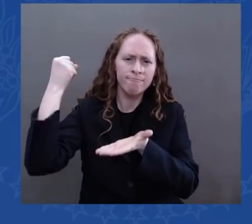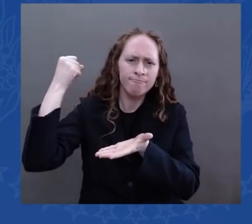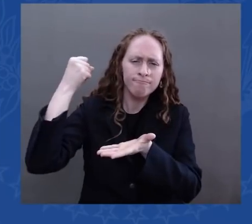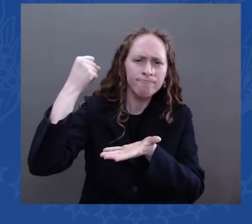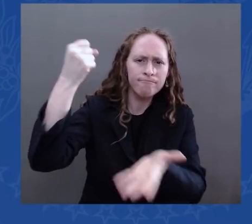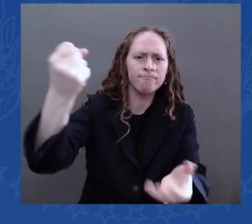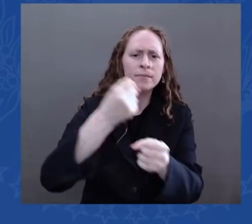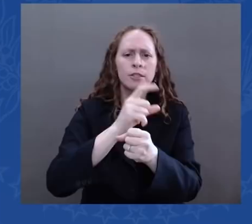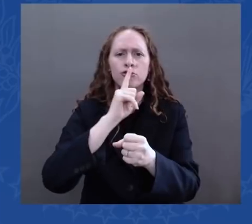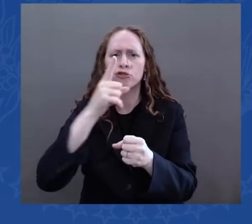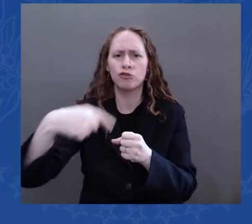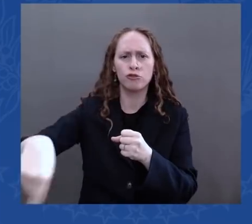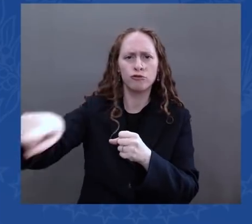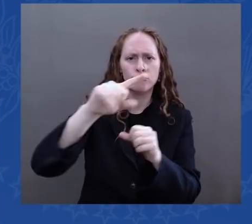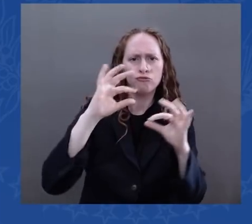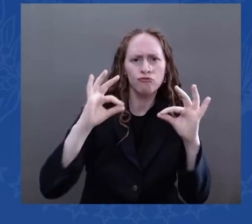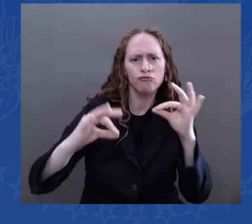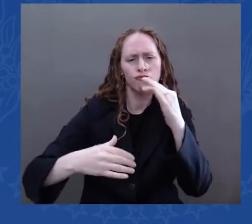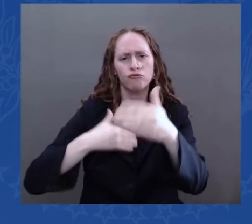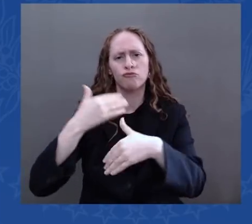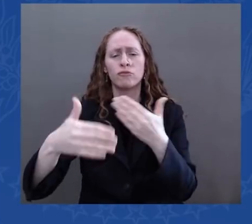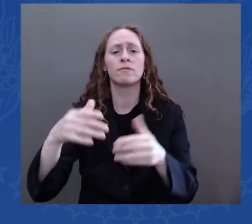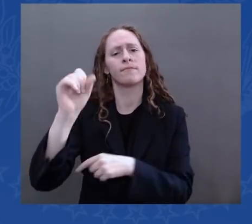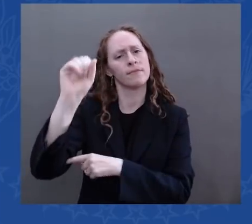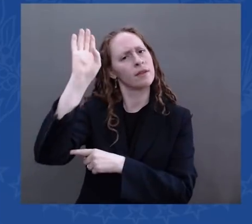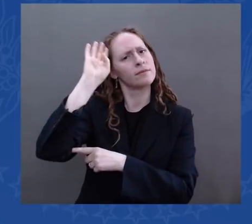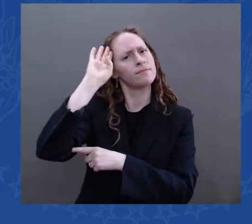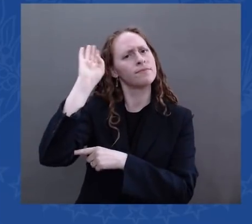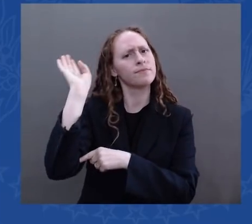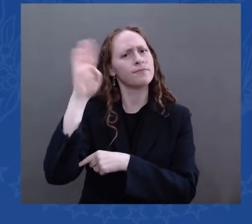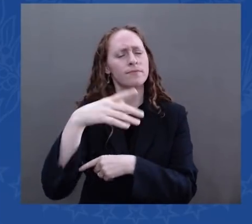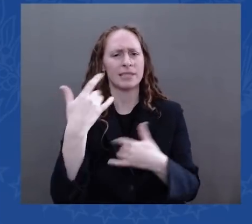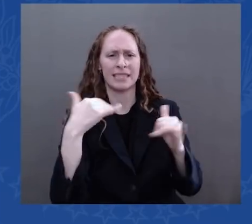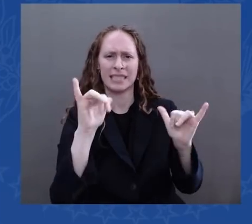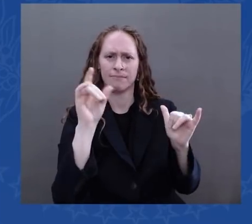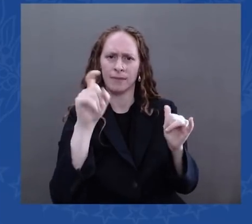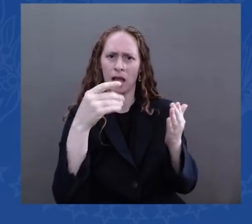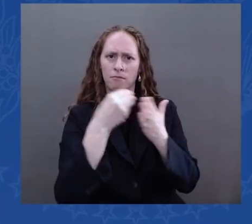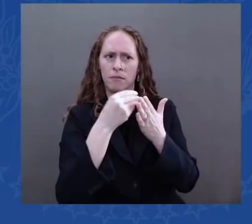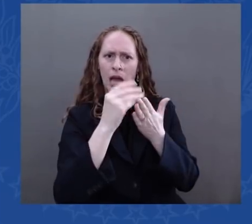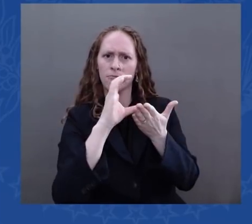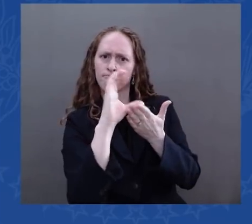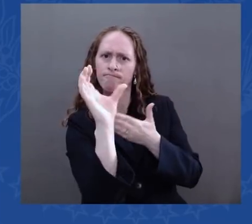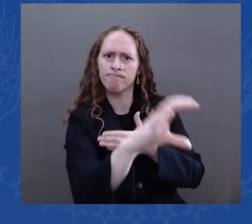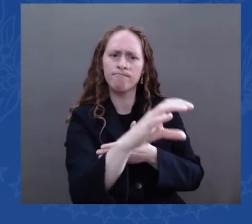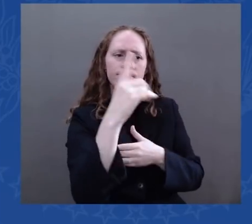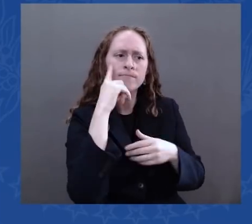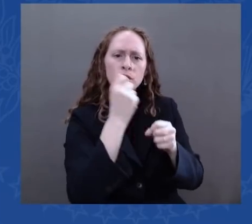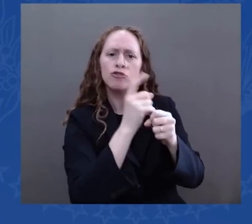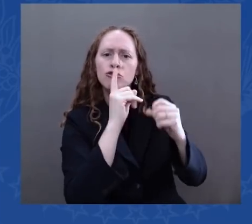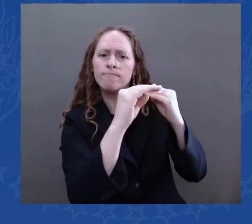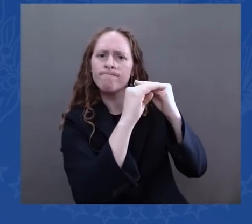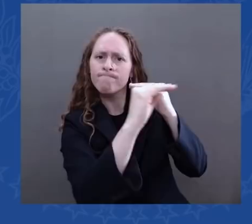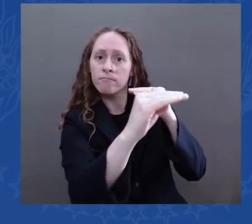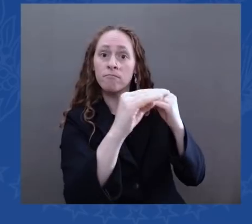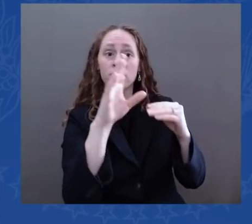less than last year. Compared to 2020, we're reducing the size of the deficit relative to our economy